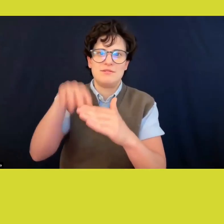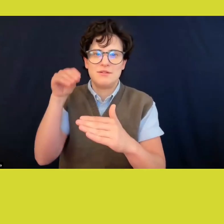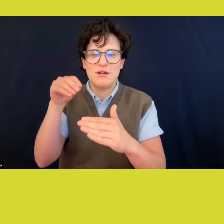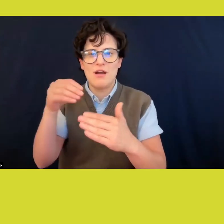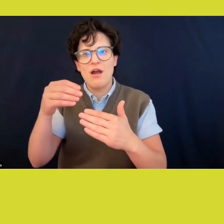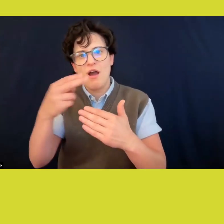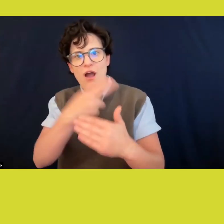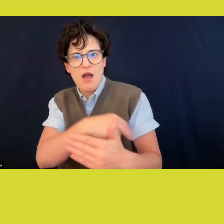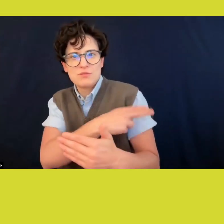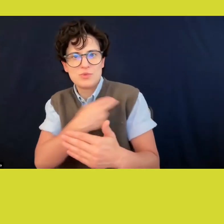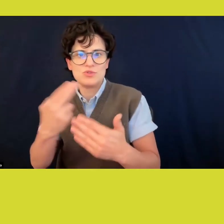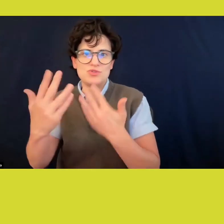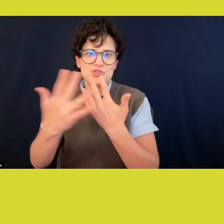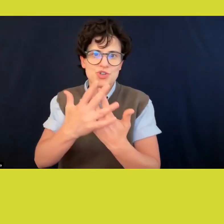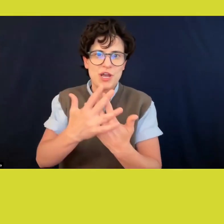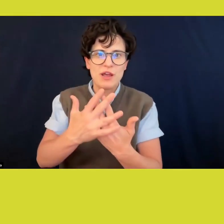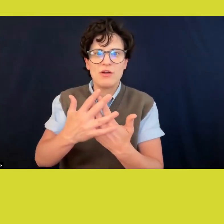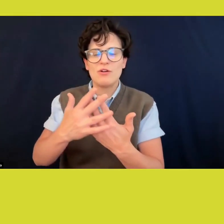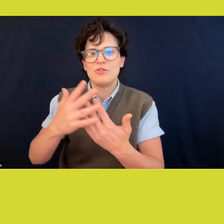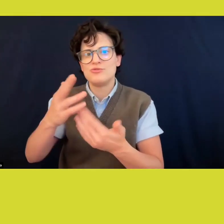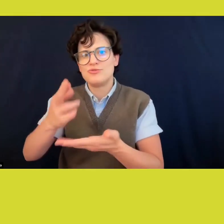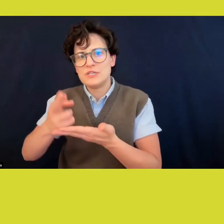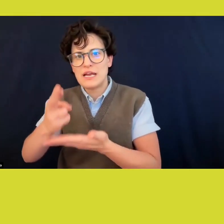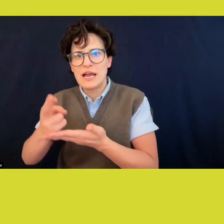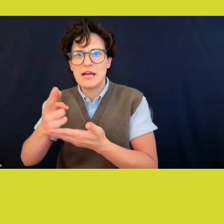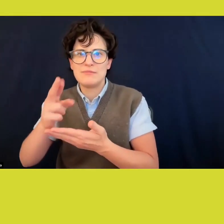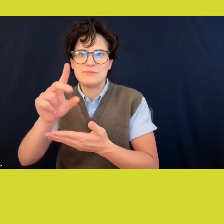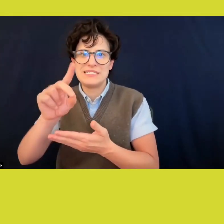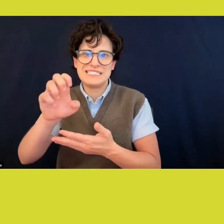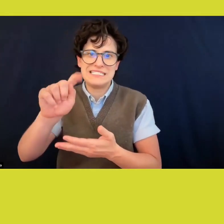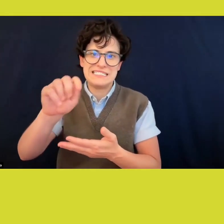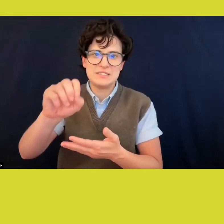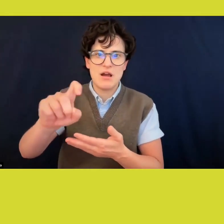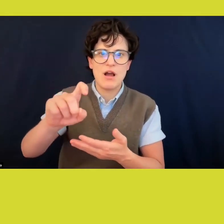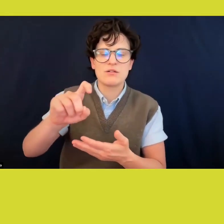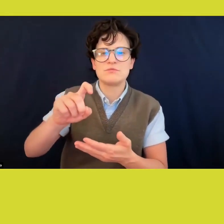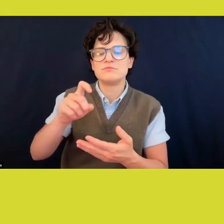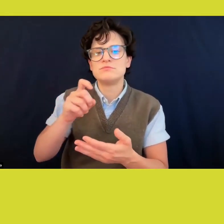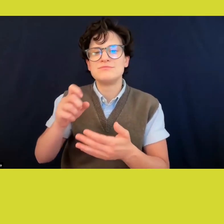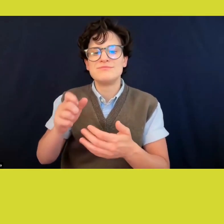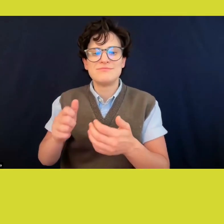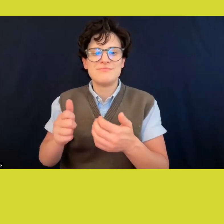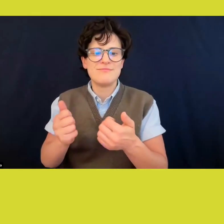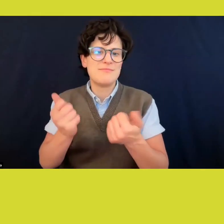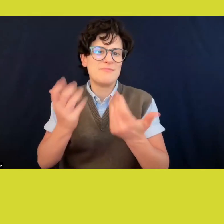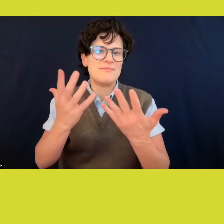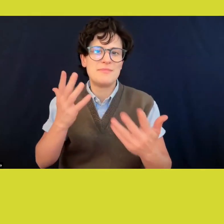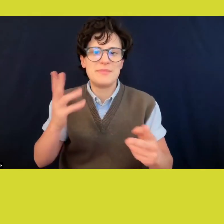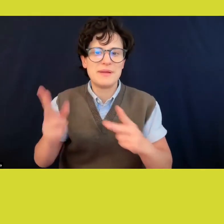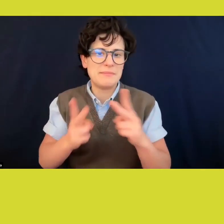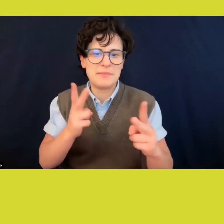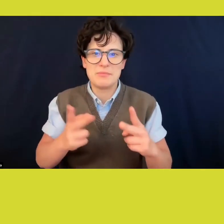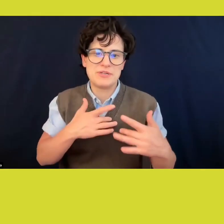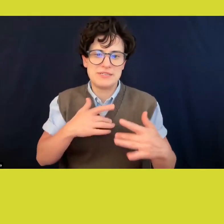And I think that, you know, people generally don't appreciate what that means in terms